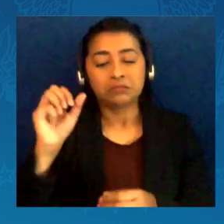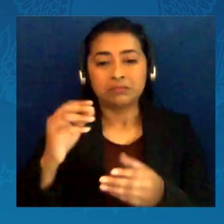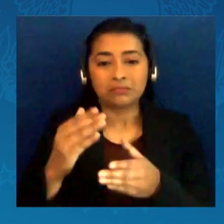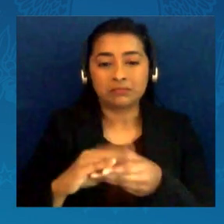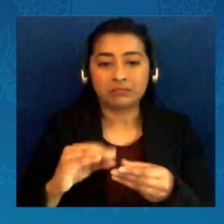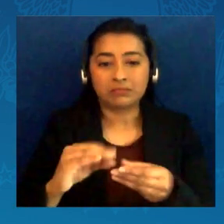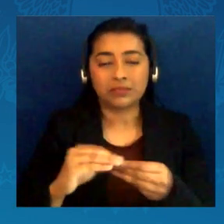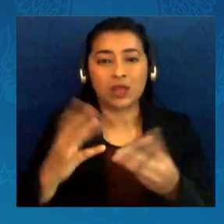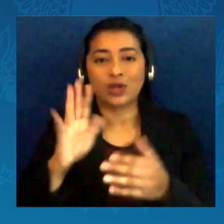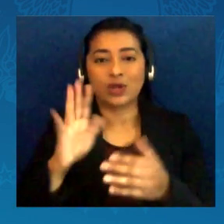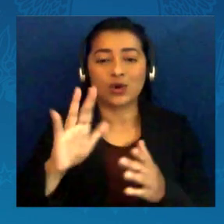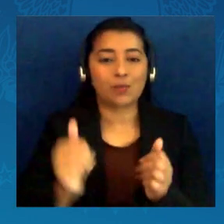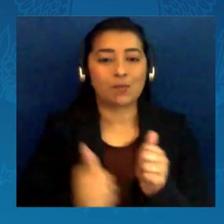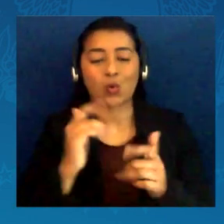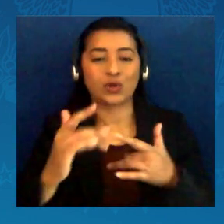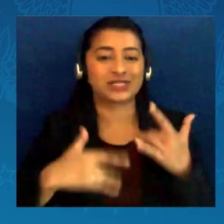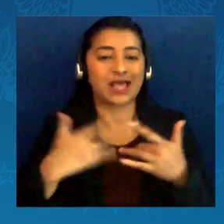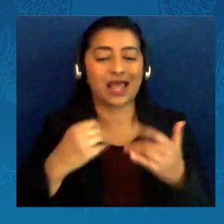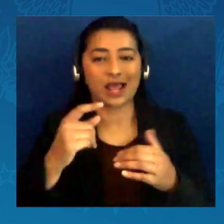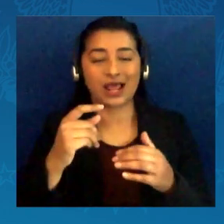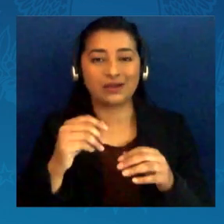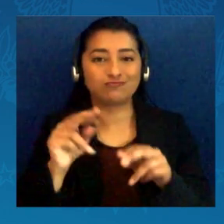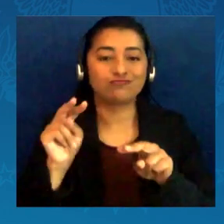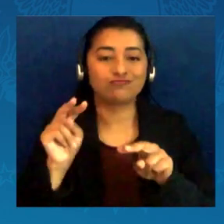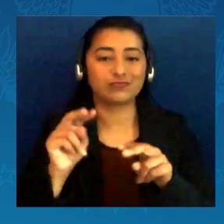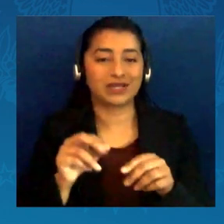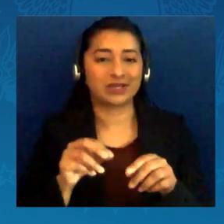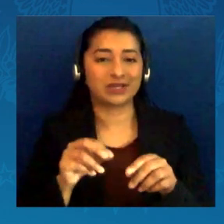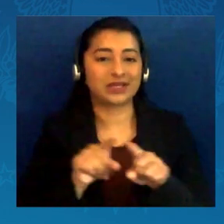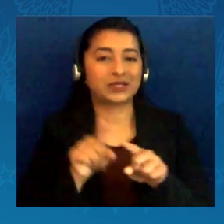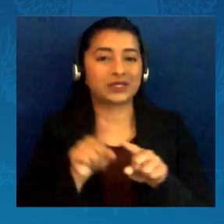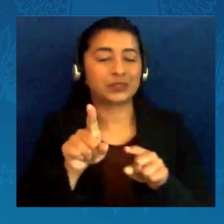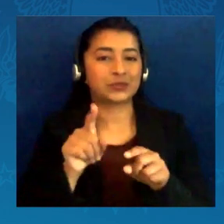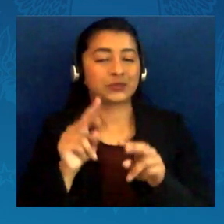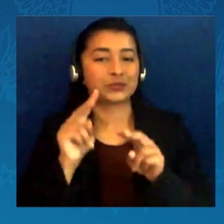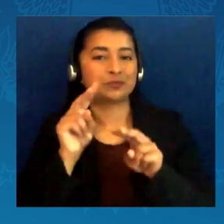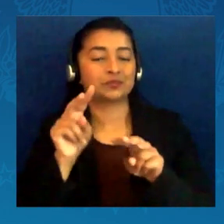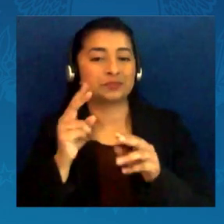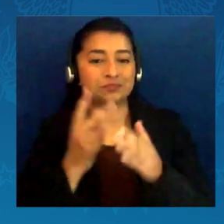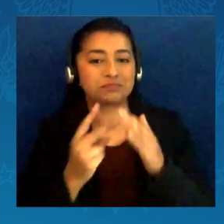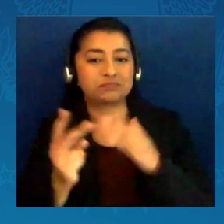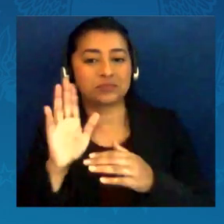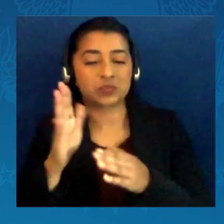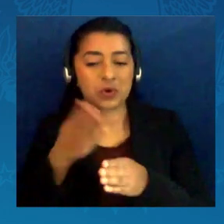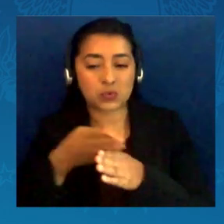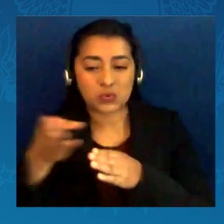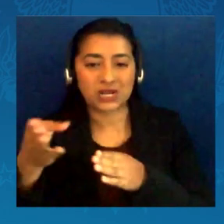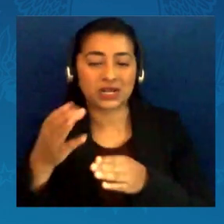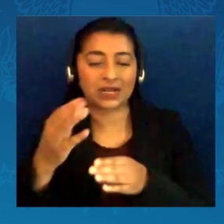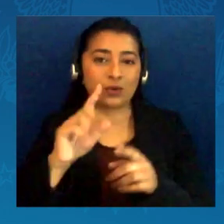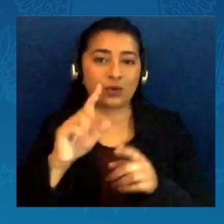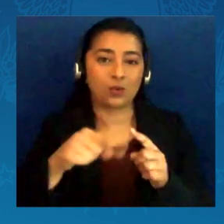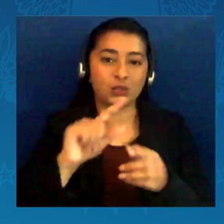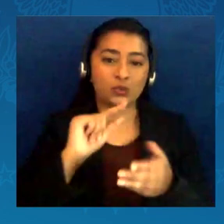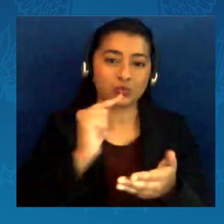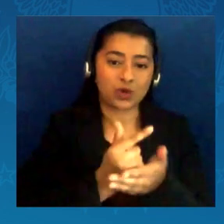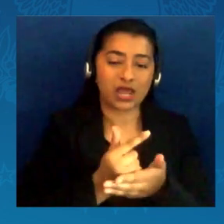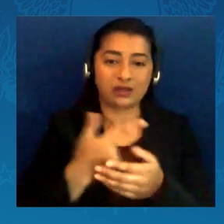about as you look towards your career as you graduate from the work that you do. What are you hopeful about?